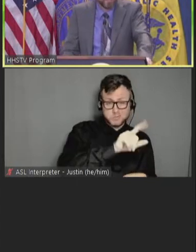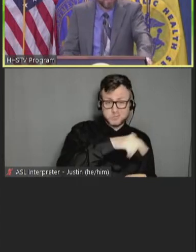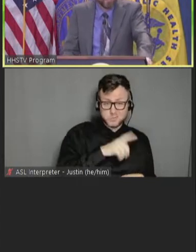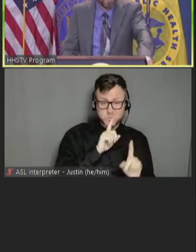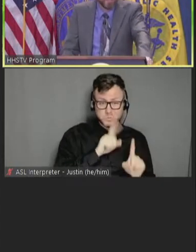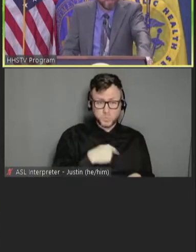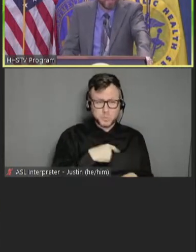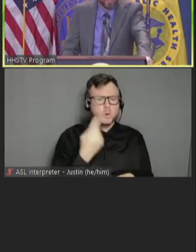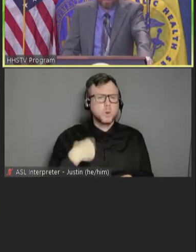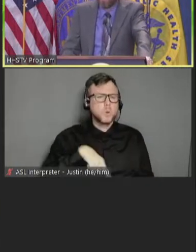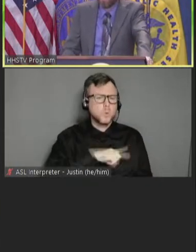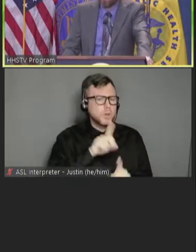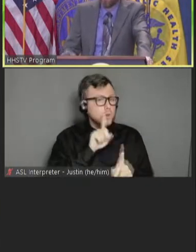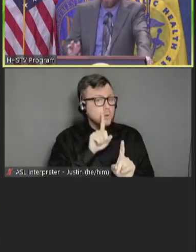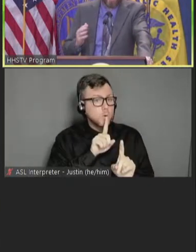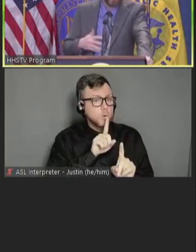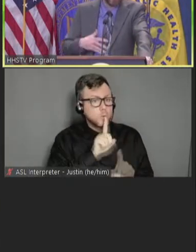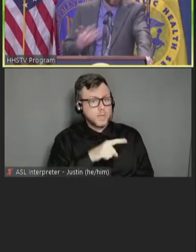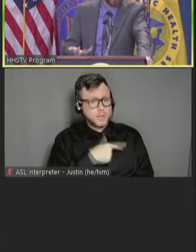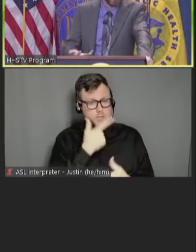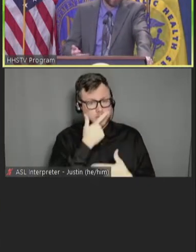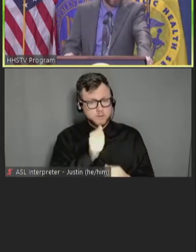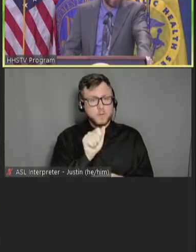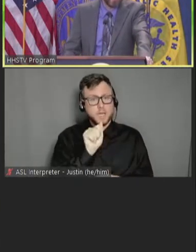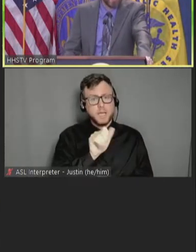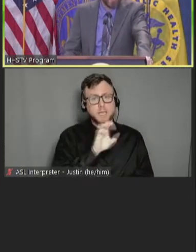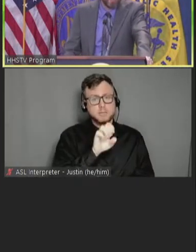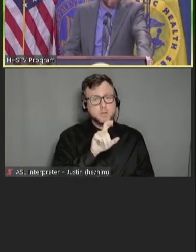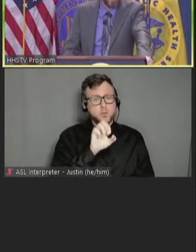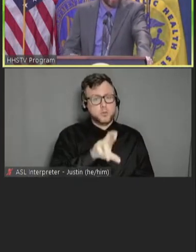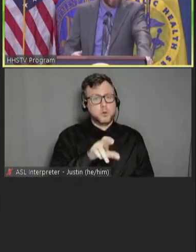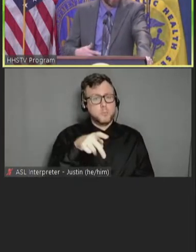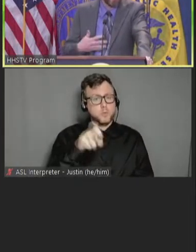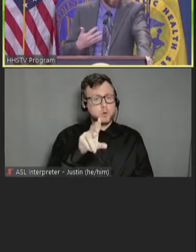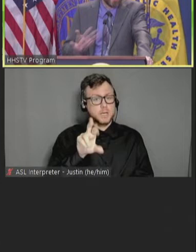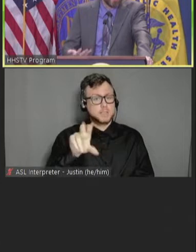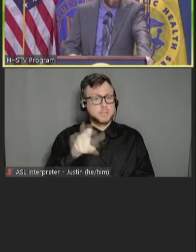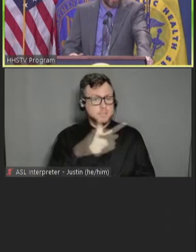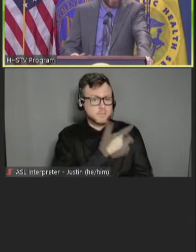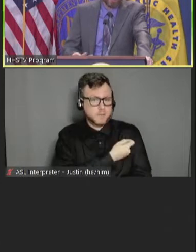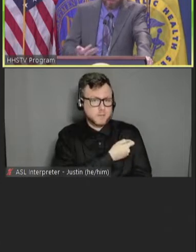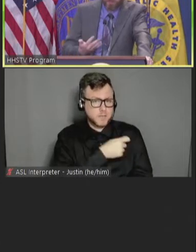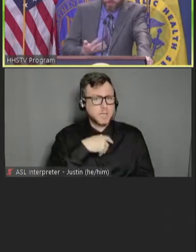interested in from an acellular pertussis vaccine, which can elicit a Th2 response,